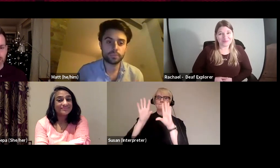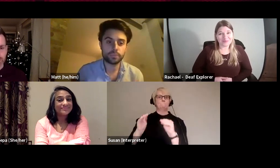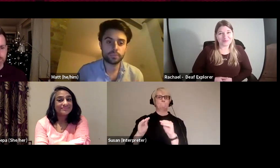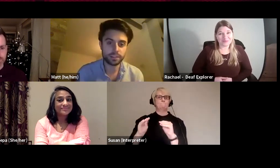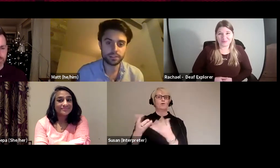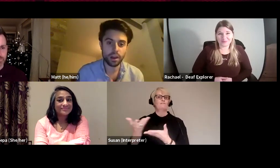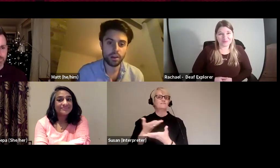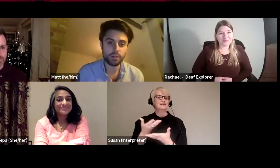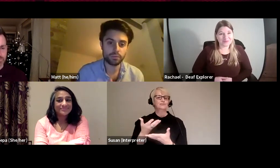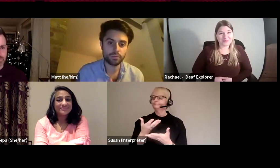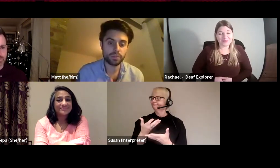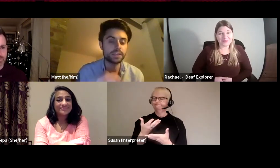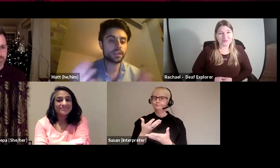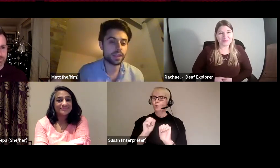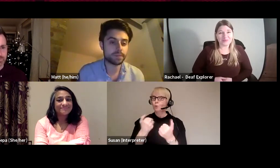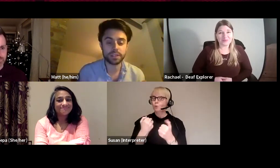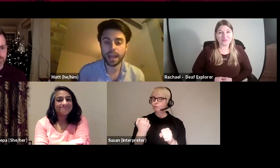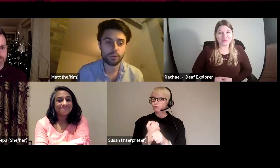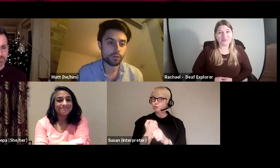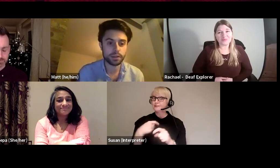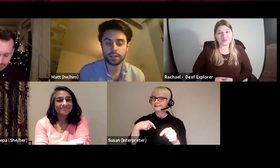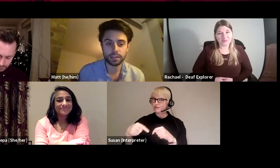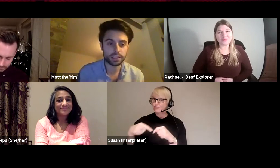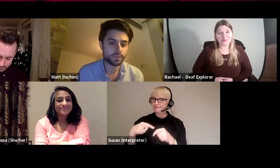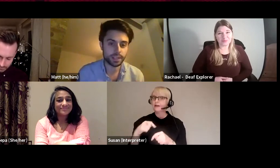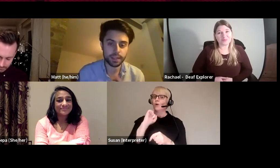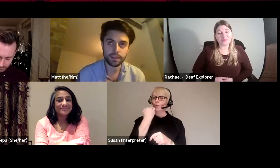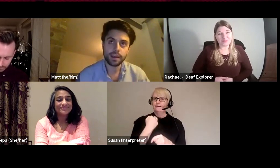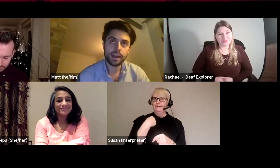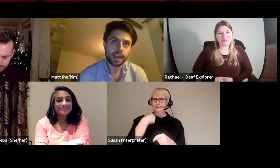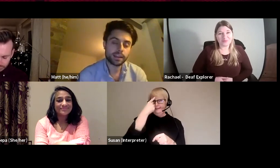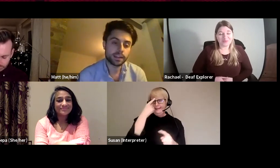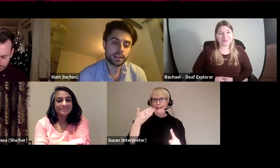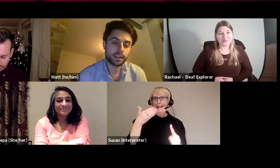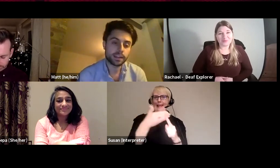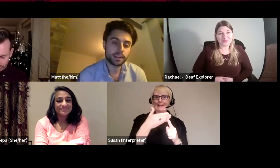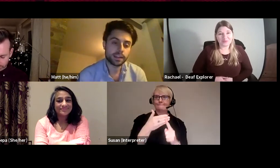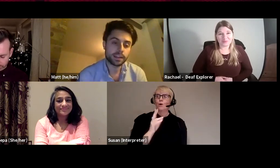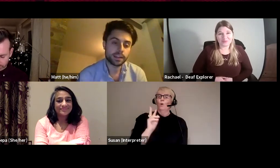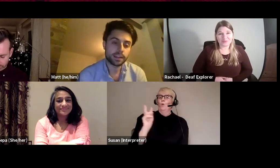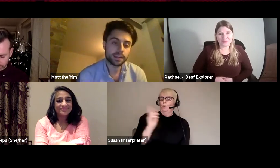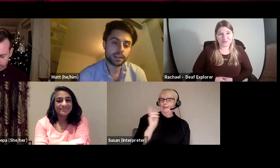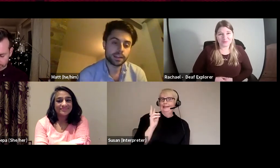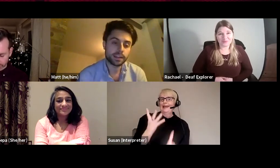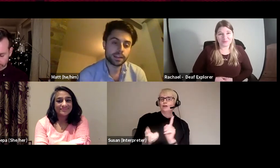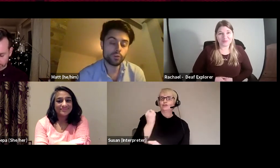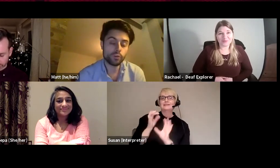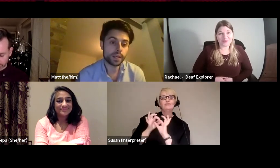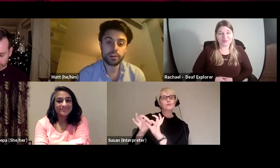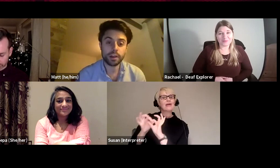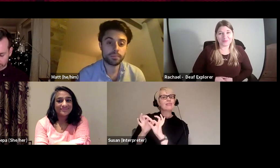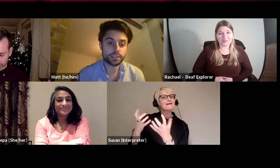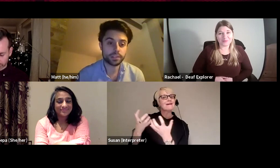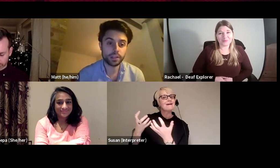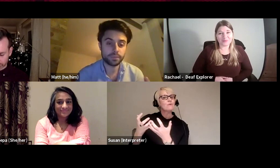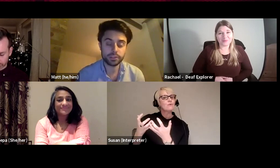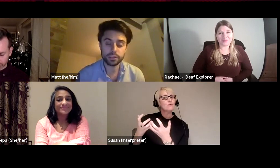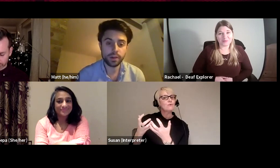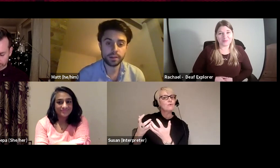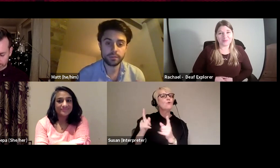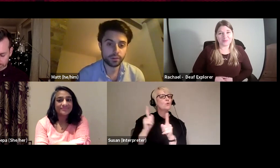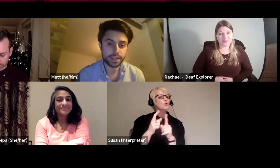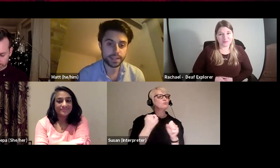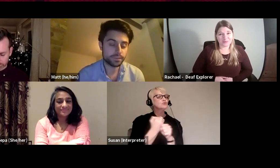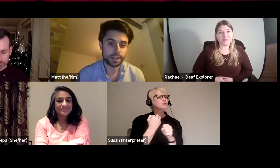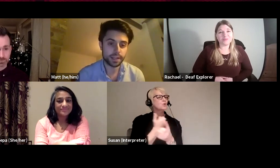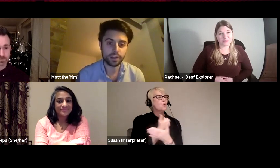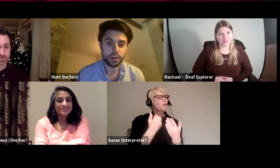directors work together and it is good to be in service of the show and of the creatives and go